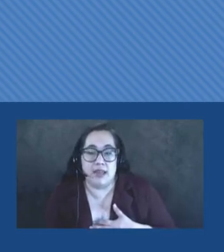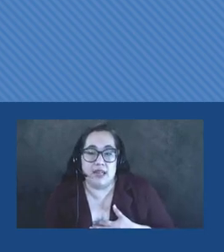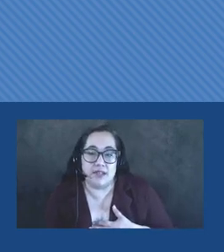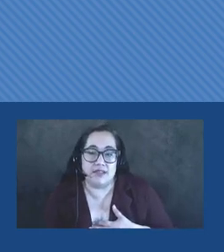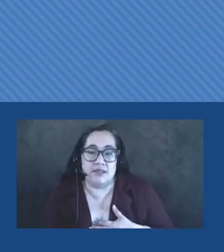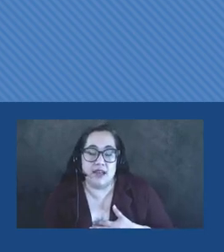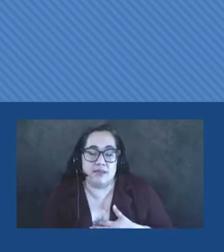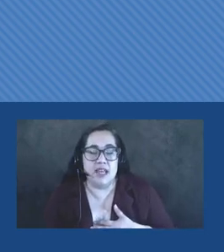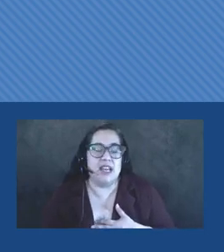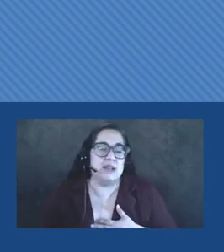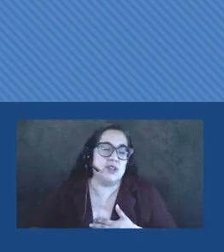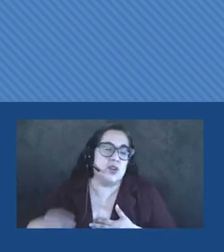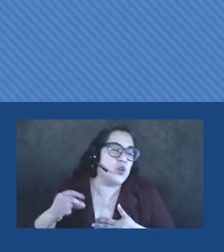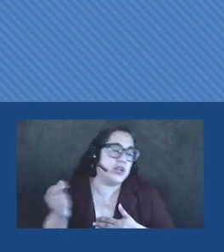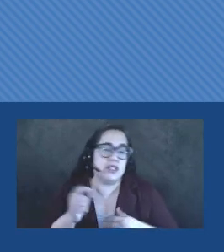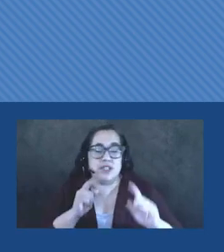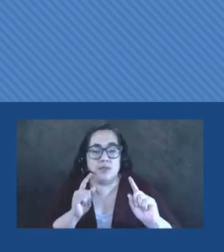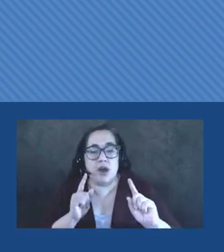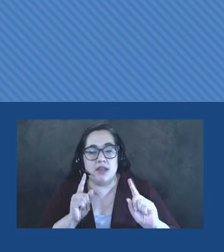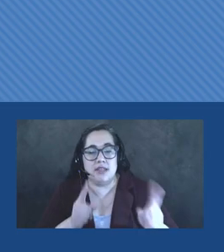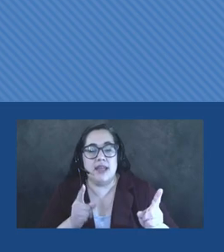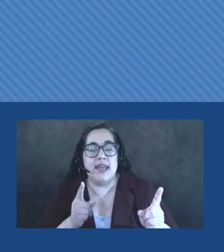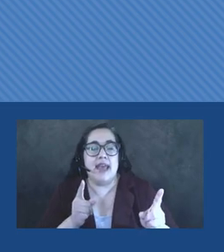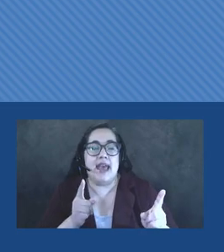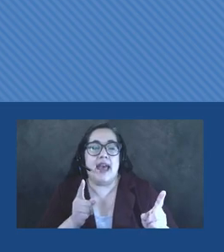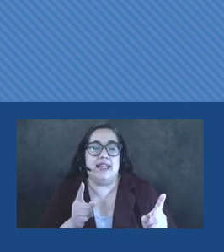get e-mails sometimes I'm so quick to respond. And